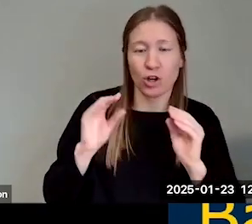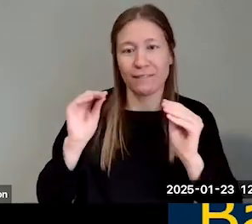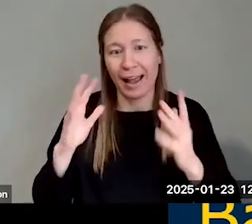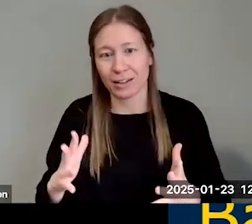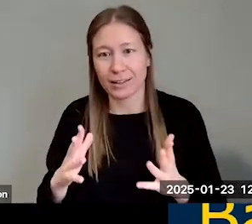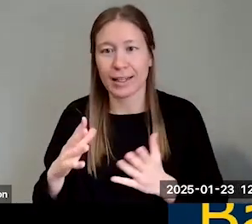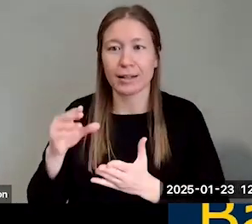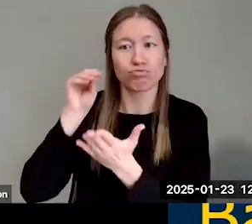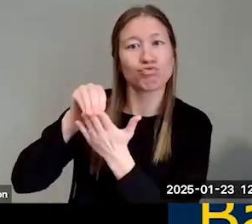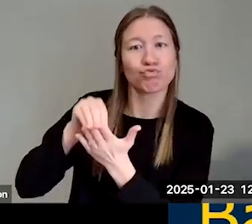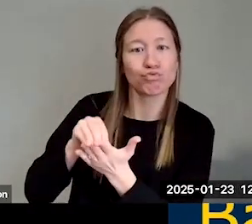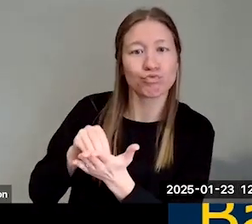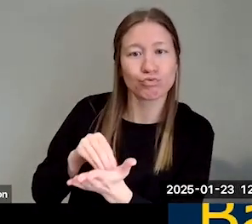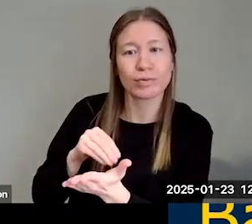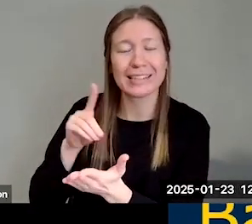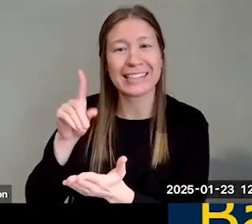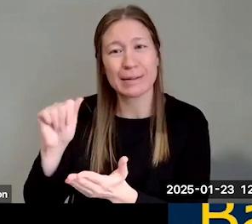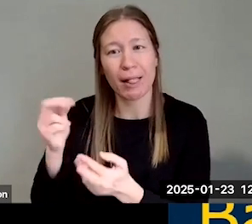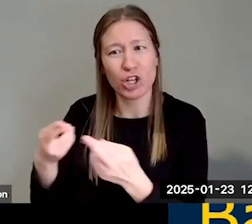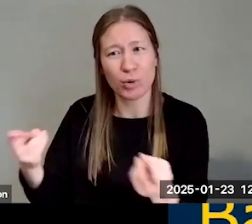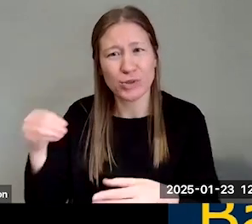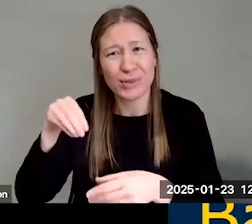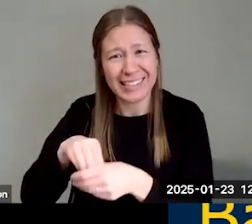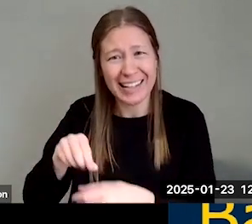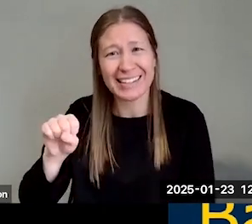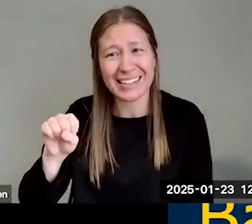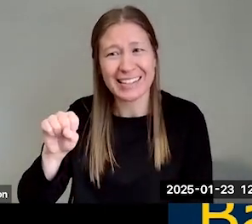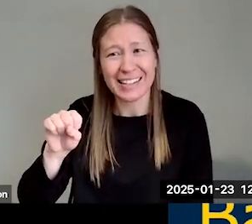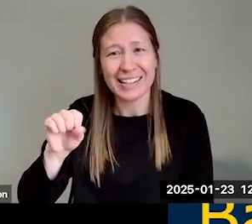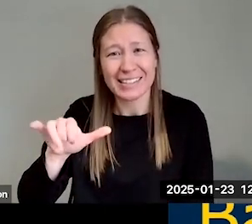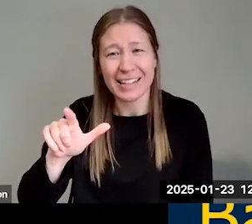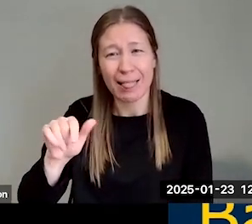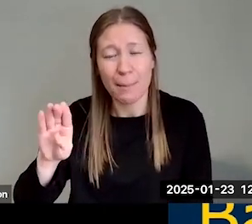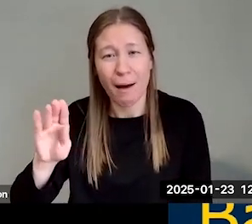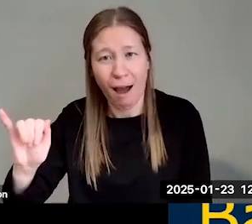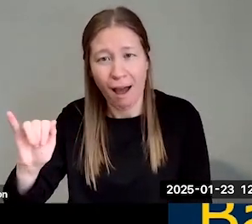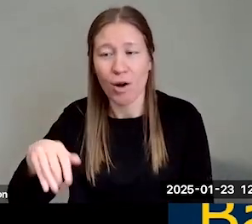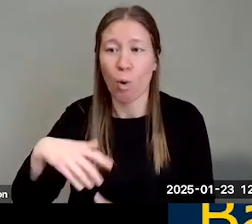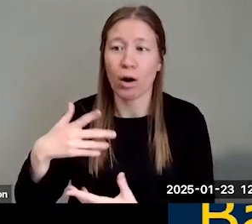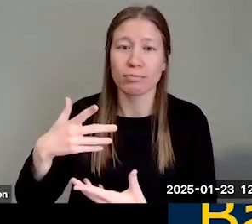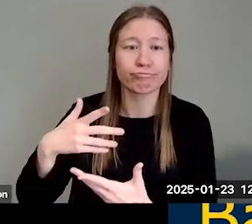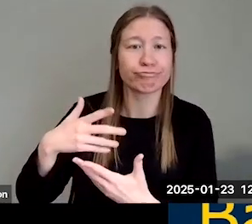as well as in employment, provide it in your onboarding materials. You also want to be sure